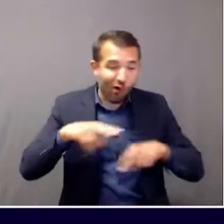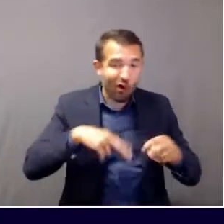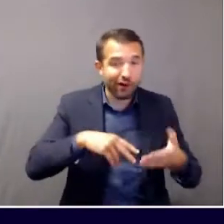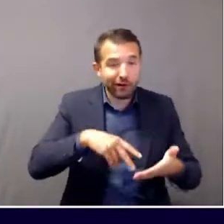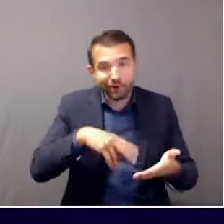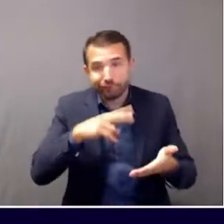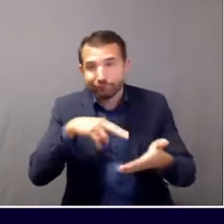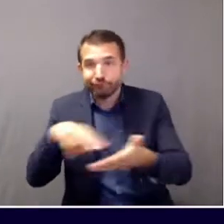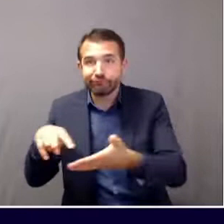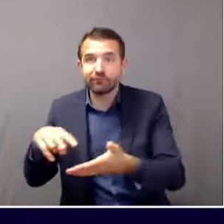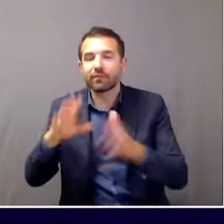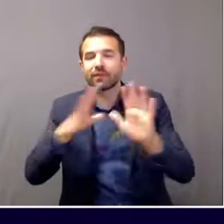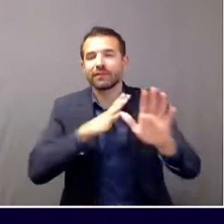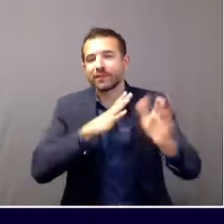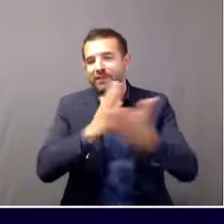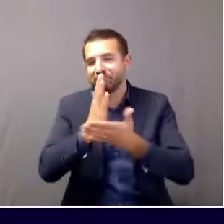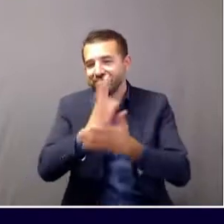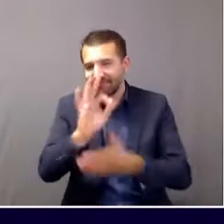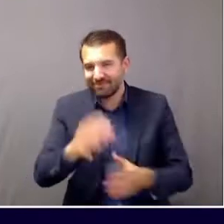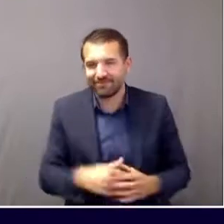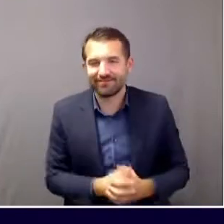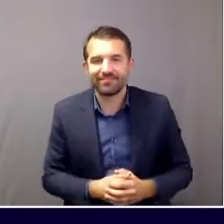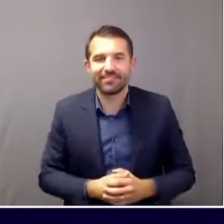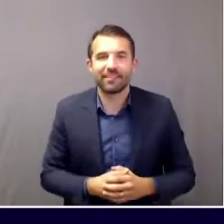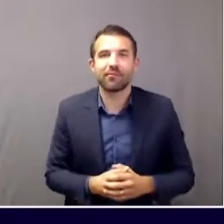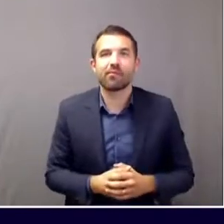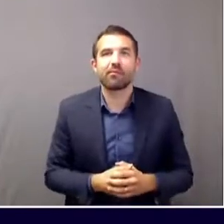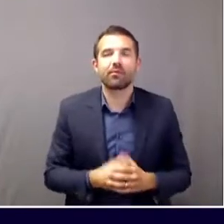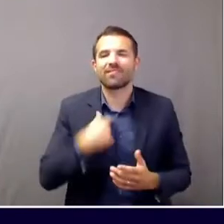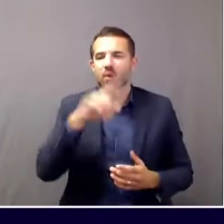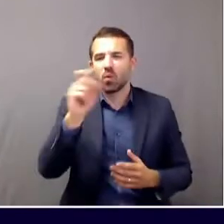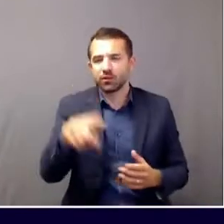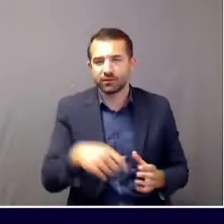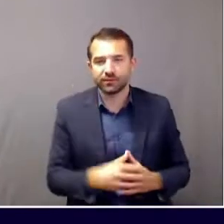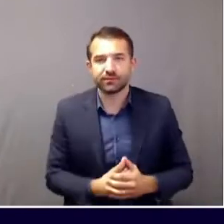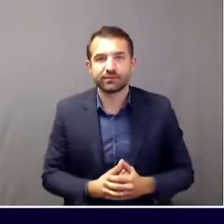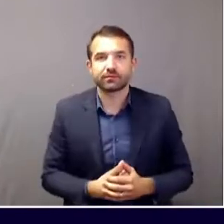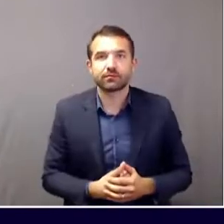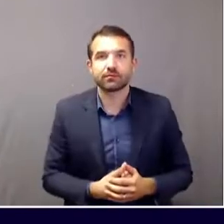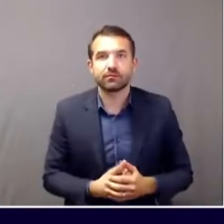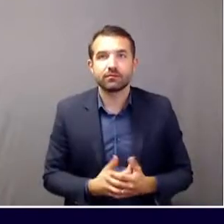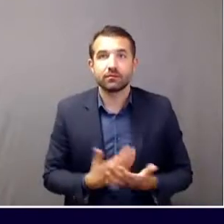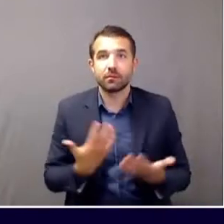and I also have a question and